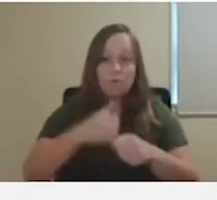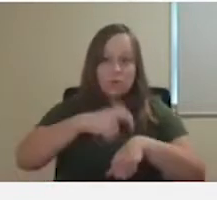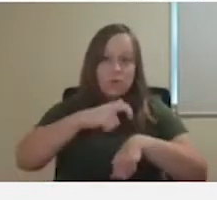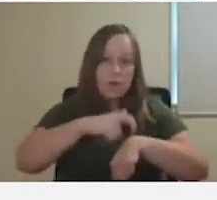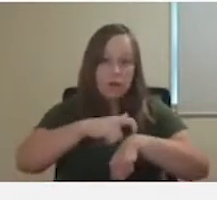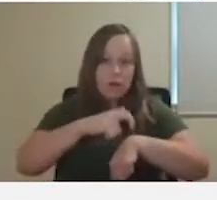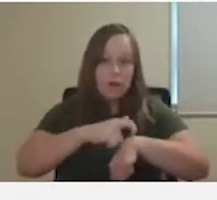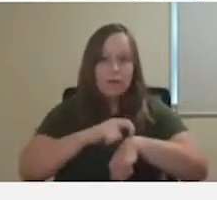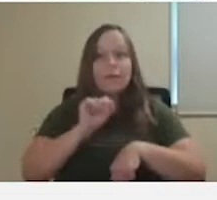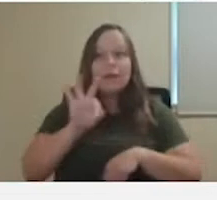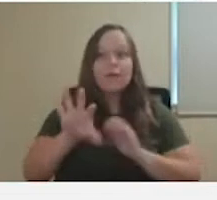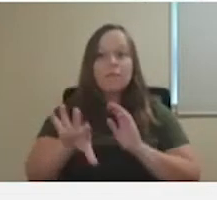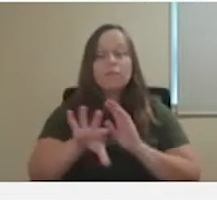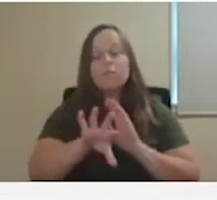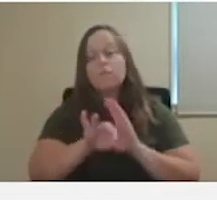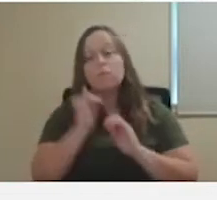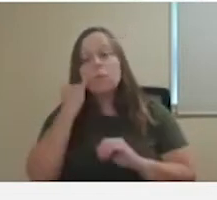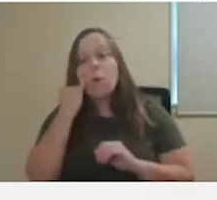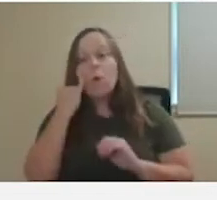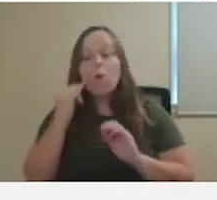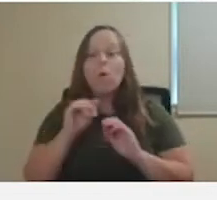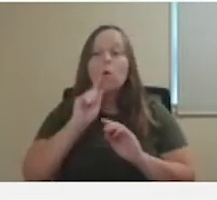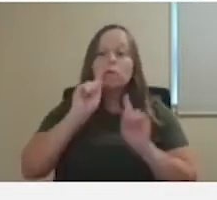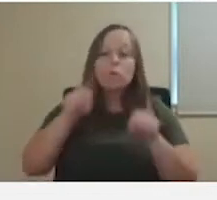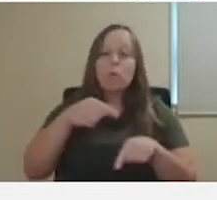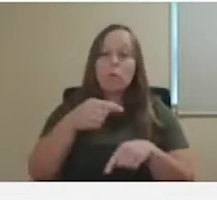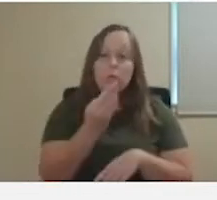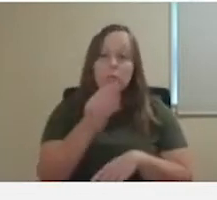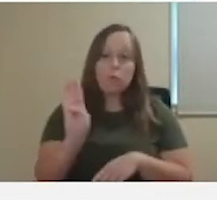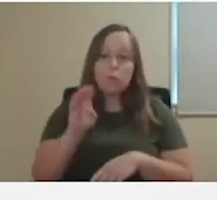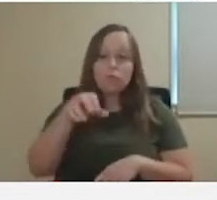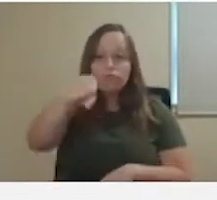If you choose to return your ballot in one of the blue USPS